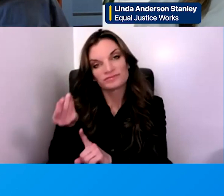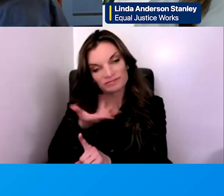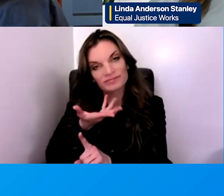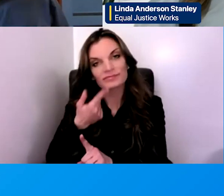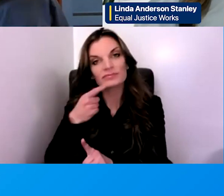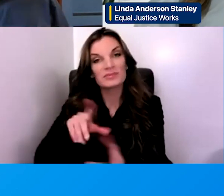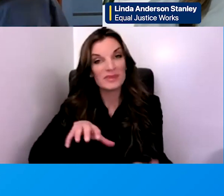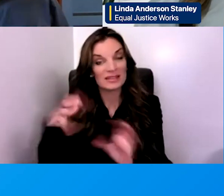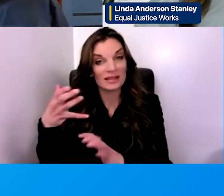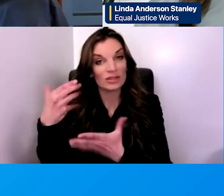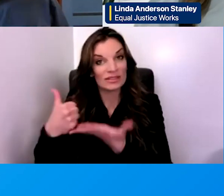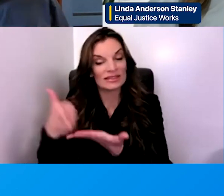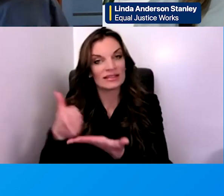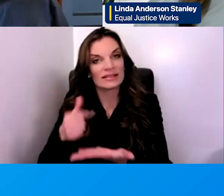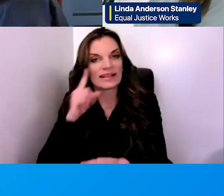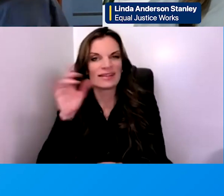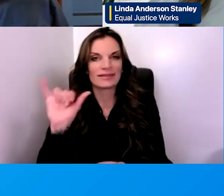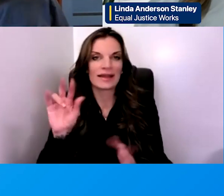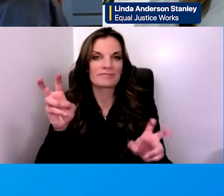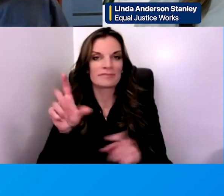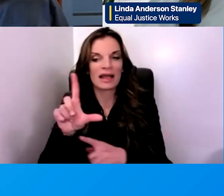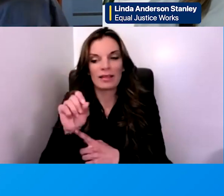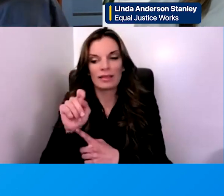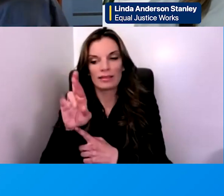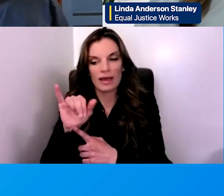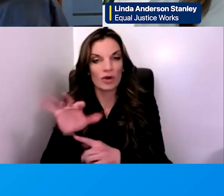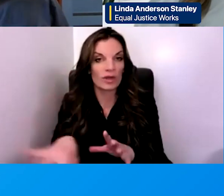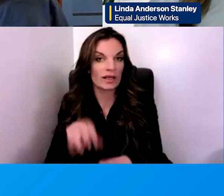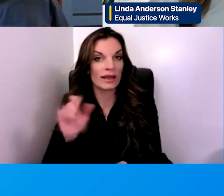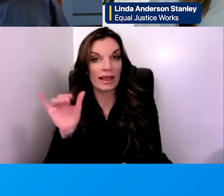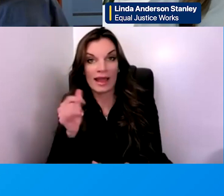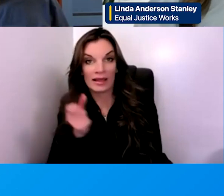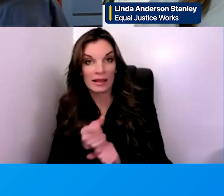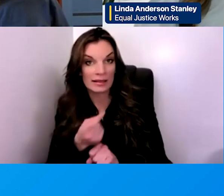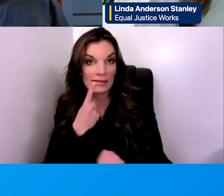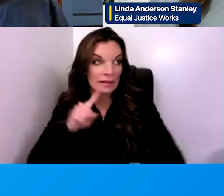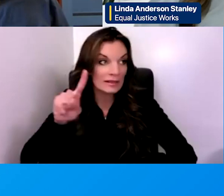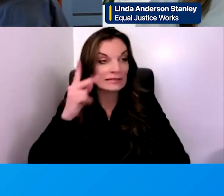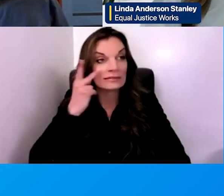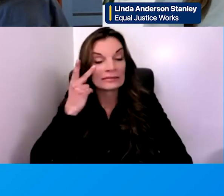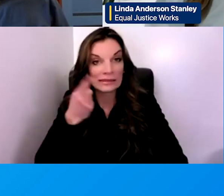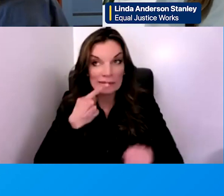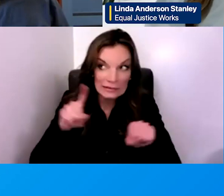disaster assistance was like a lottery. And that she was playing year by year to see if any of the days